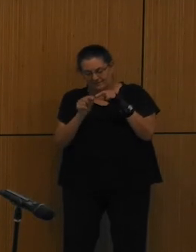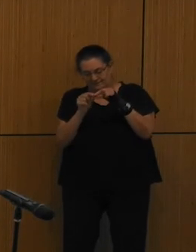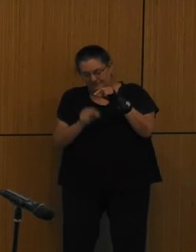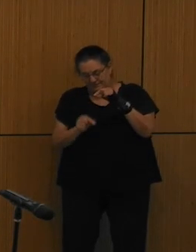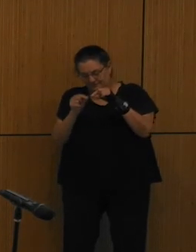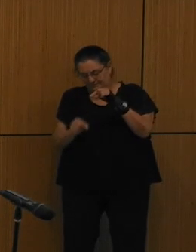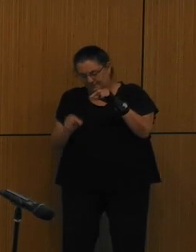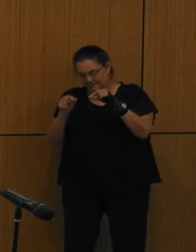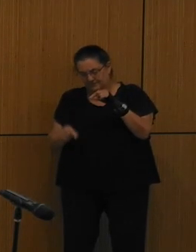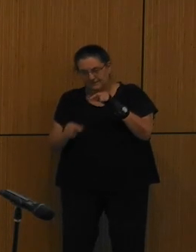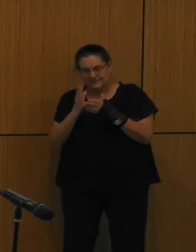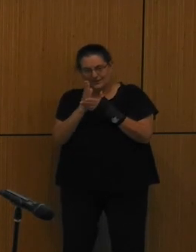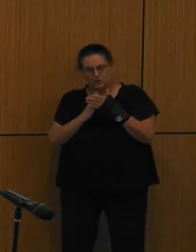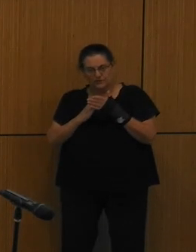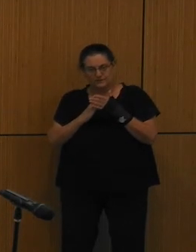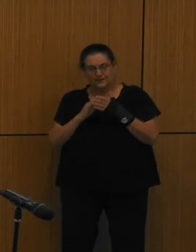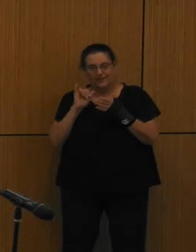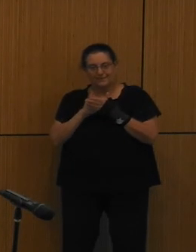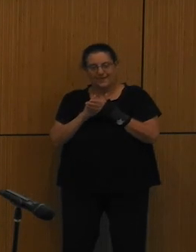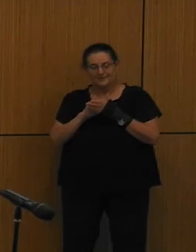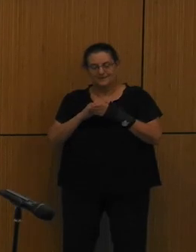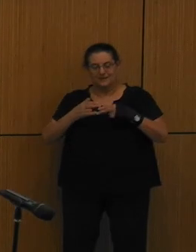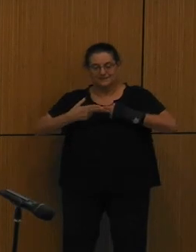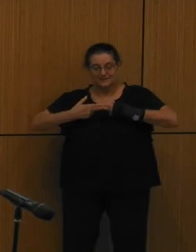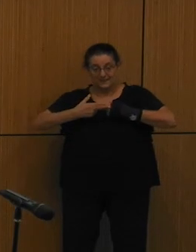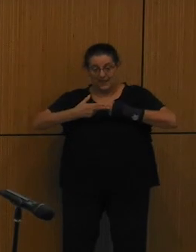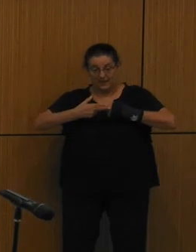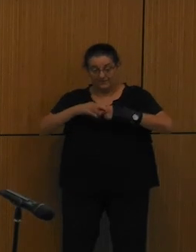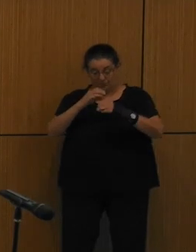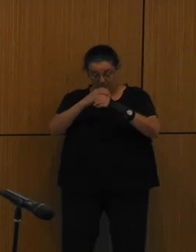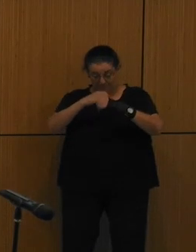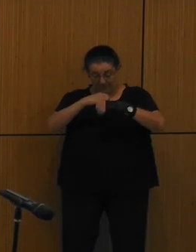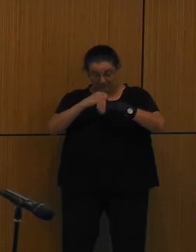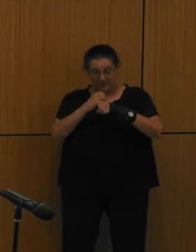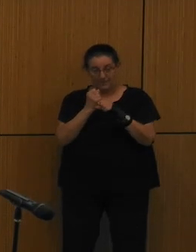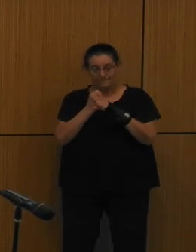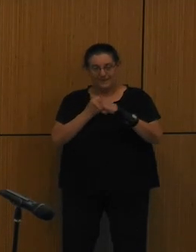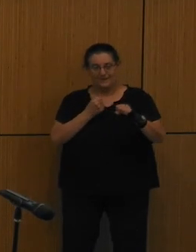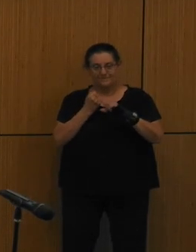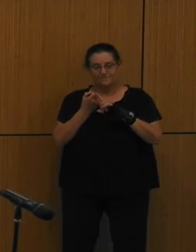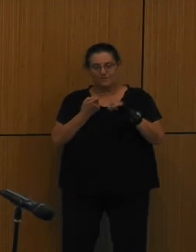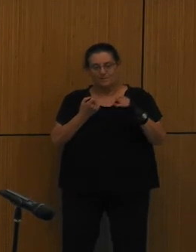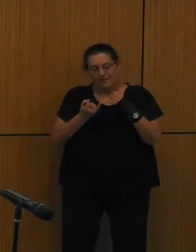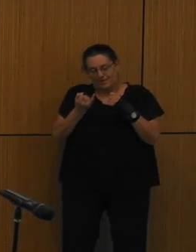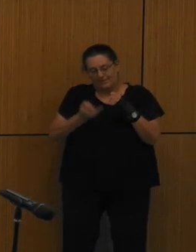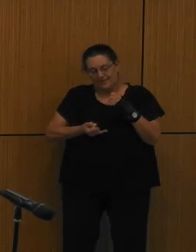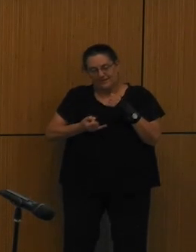is, microscope slide made out of a thin sliver of rock about 30 microns thick,